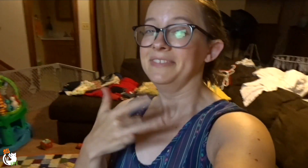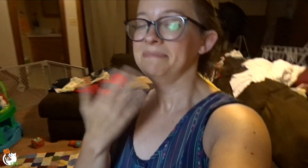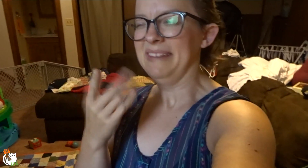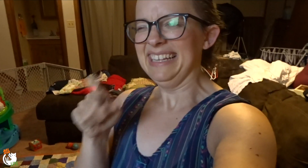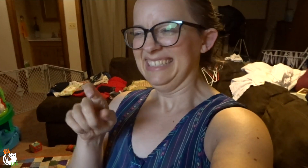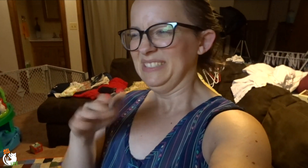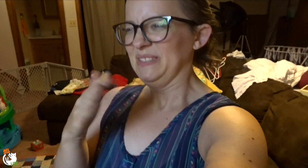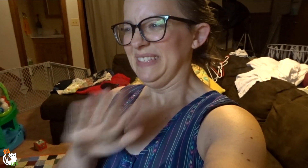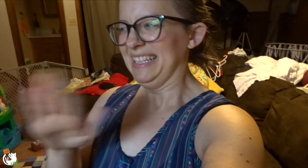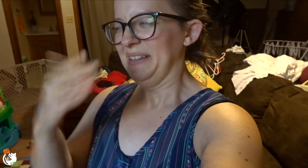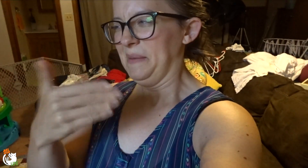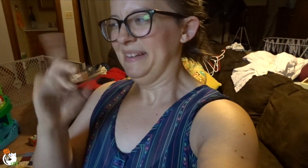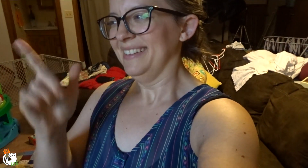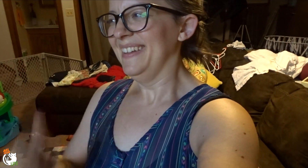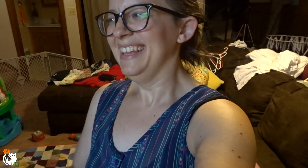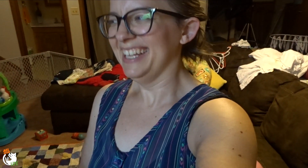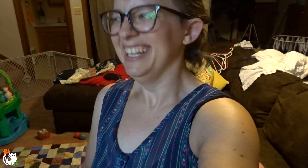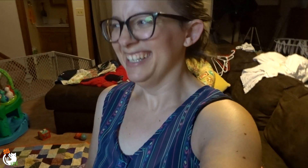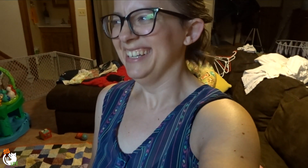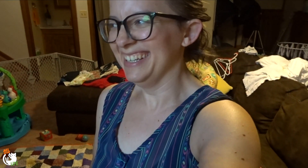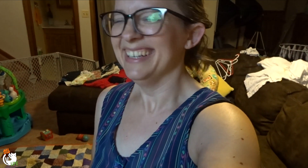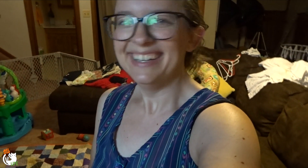I have a feeling we might need to clean the windows later.